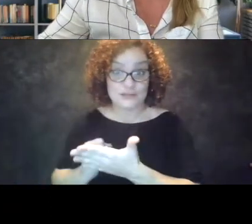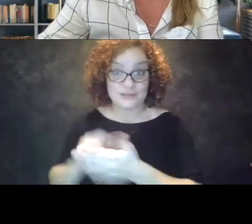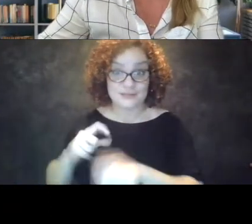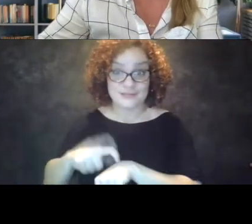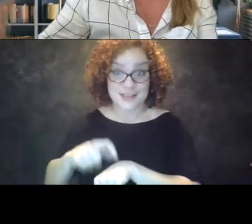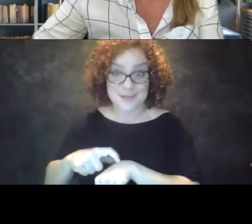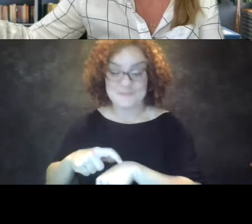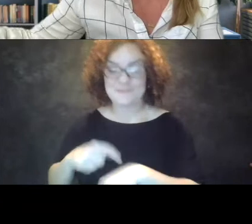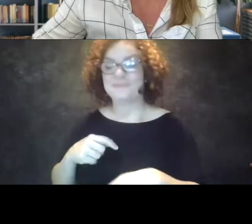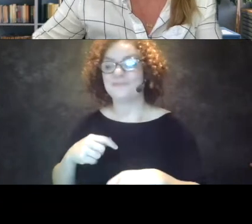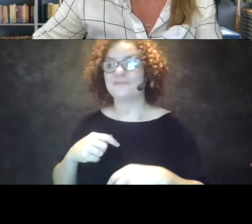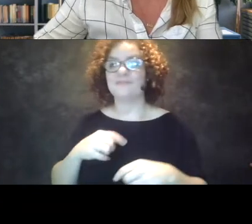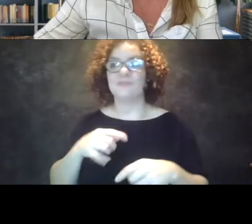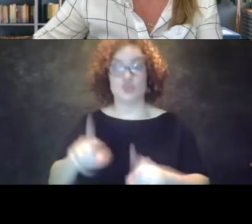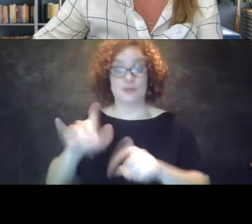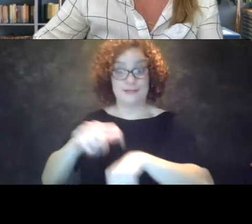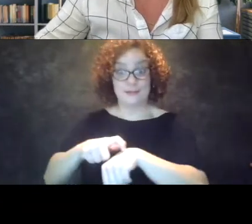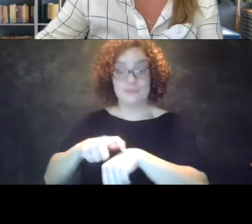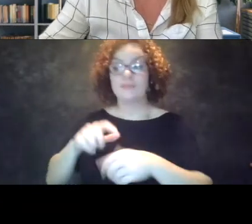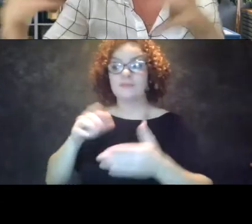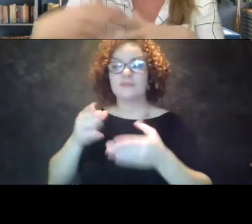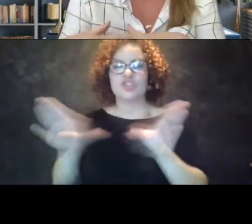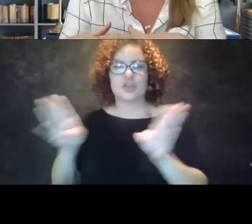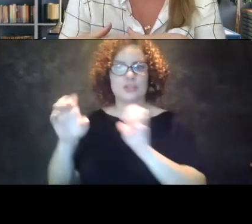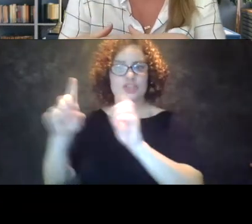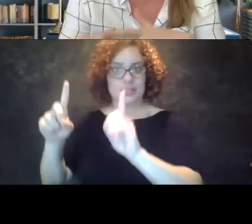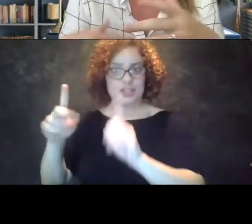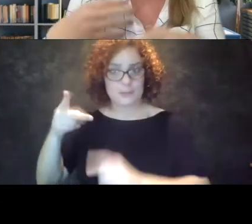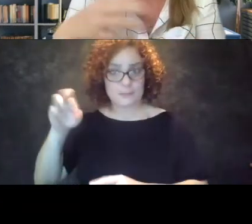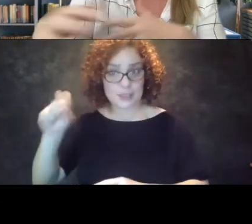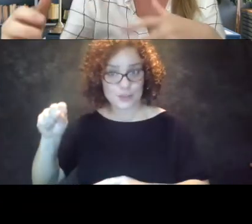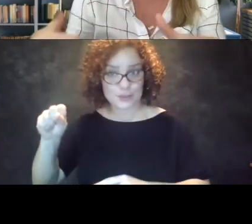our general education peers, we, you know, a few of them would come in and do groups